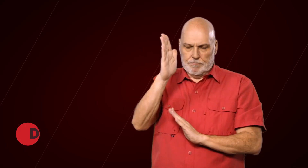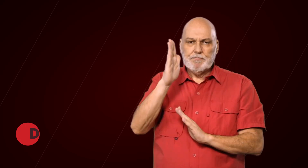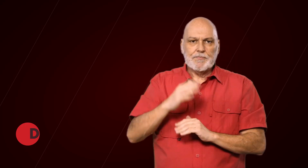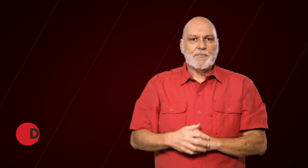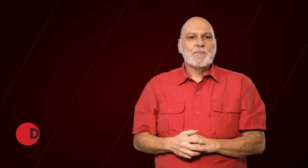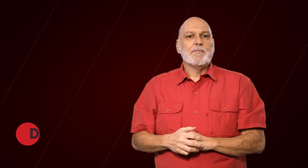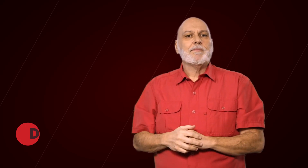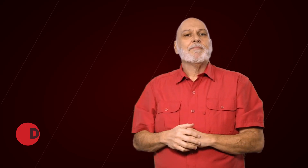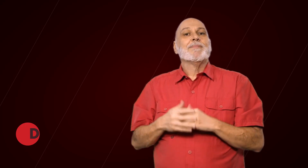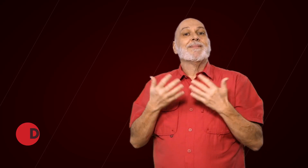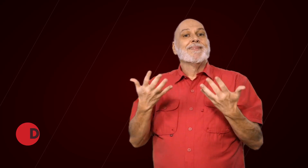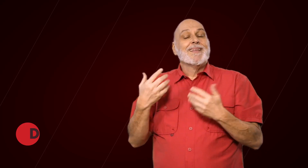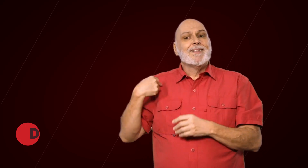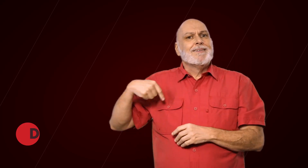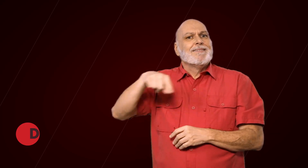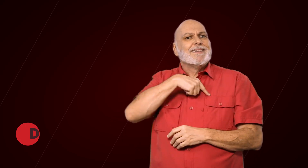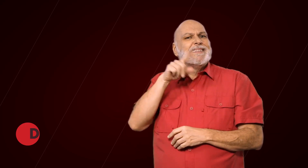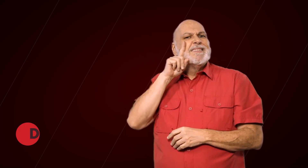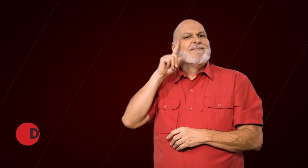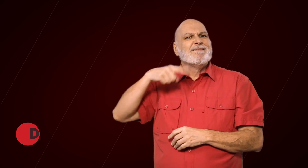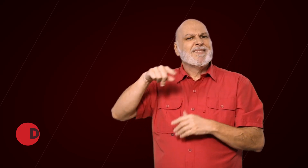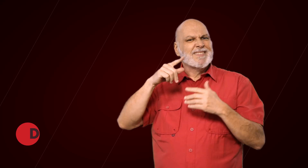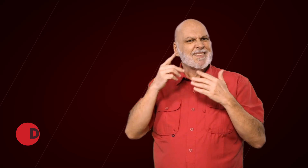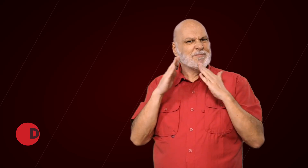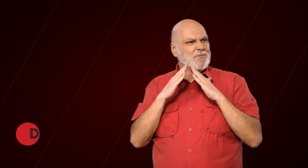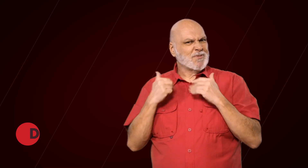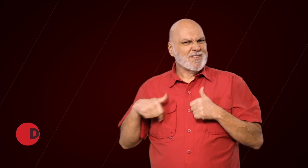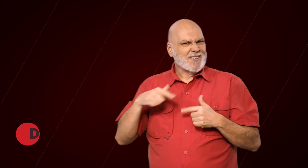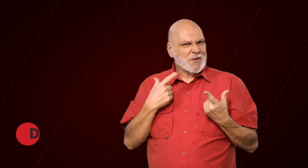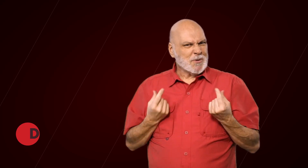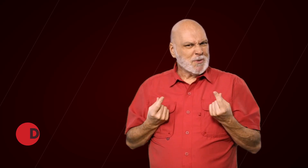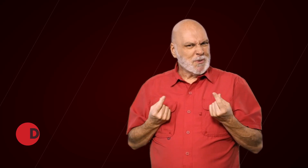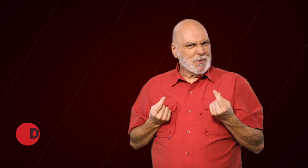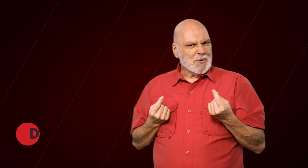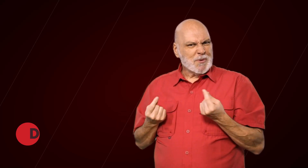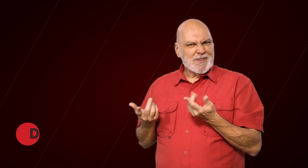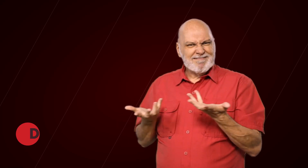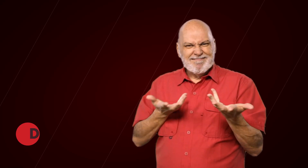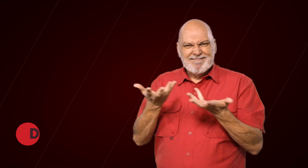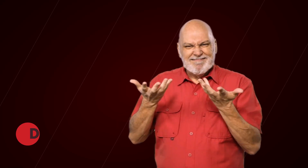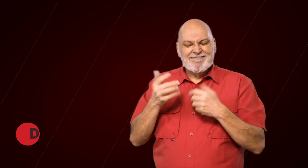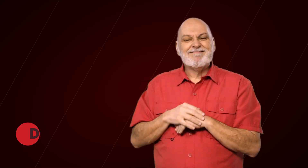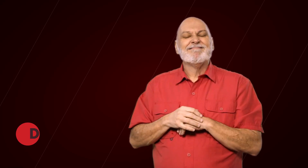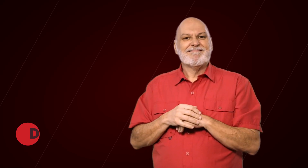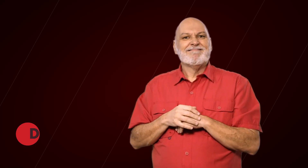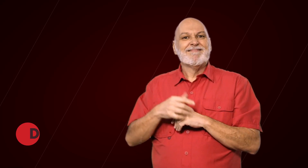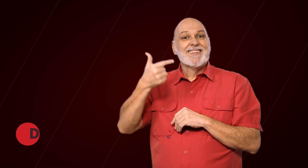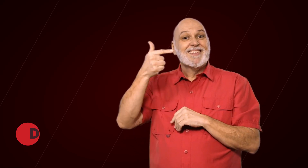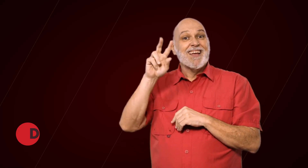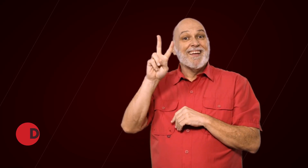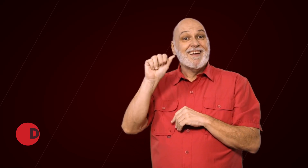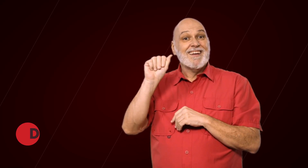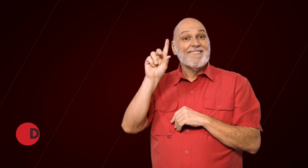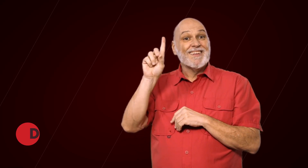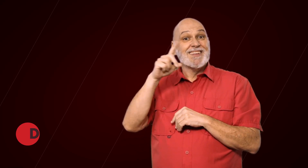legislation is effective and well-understood.”